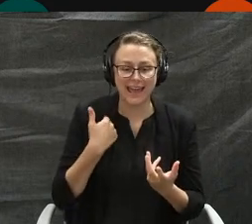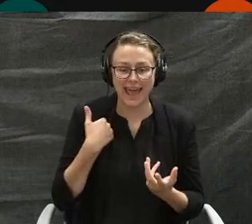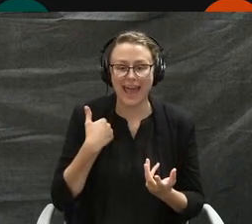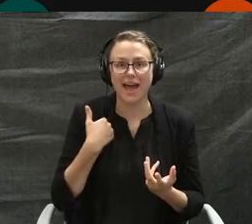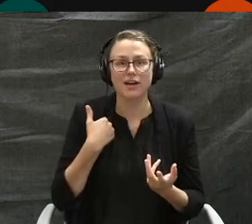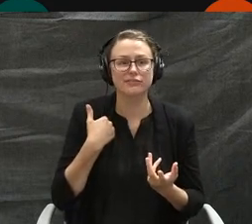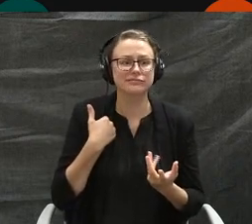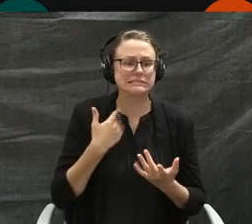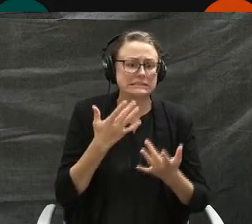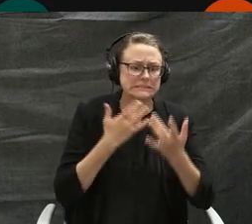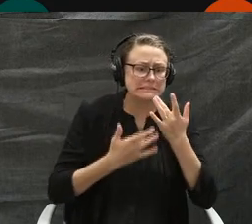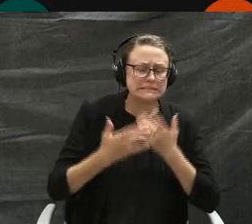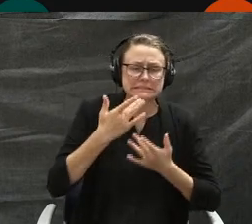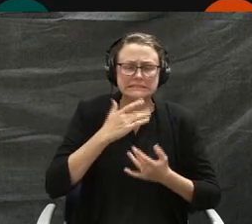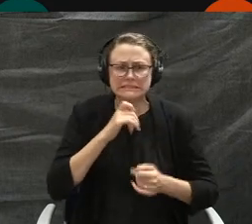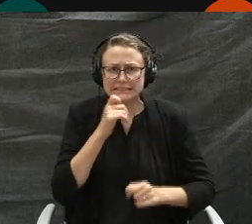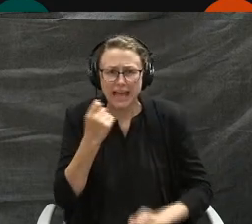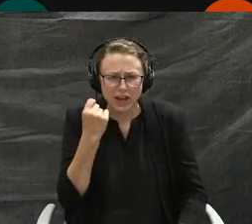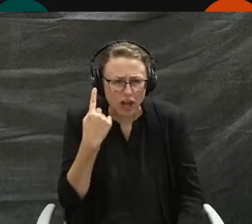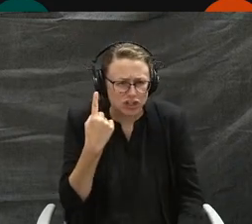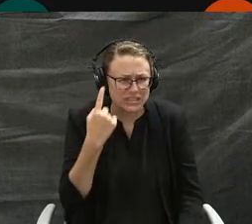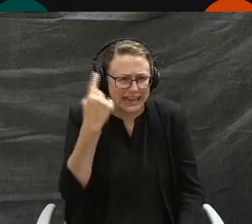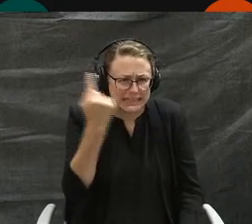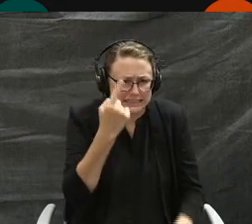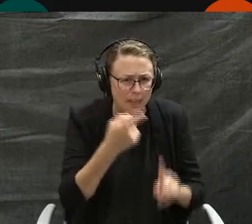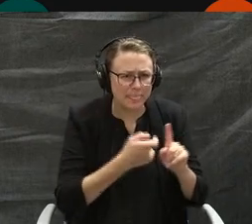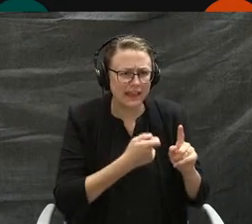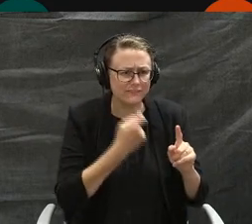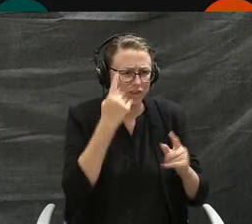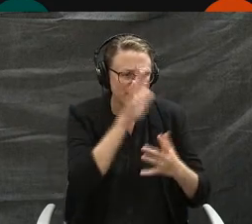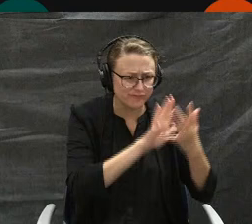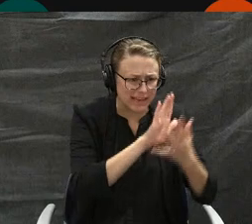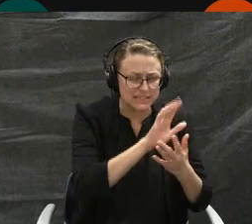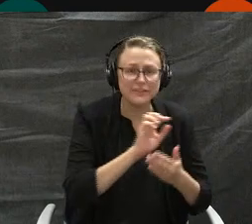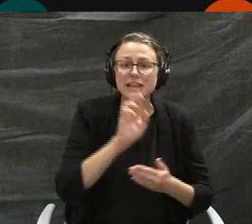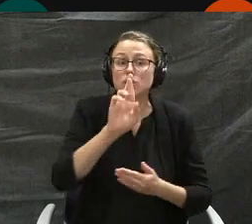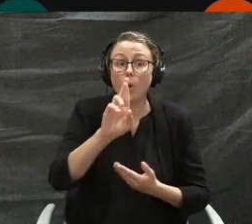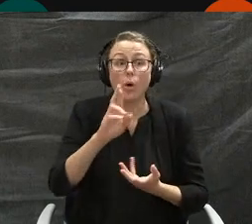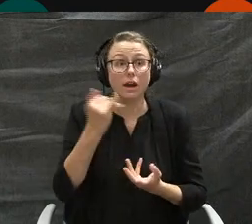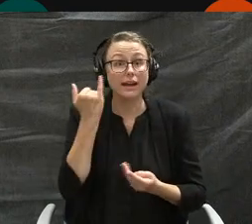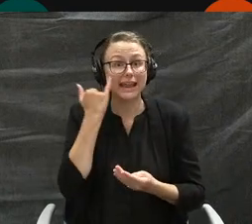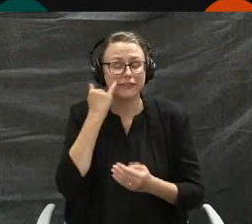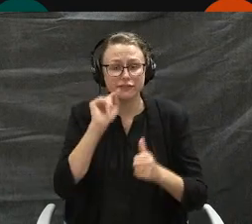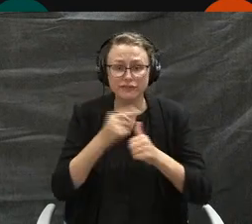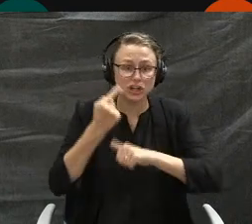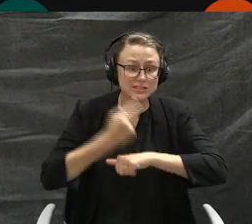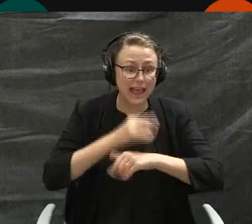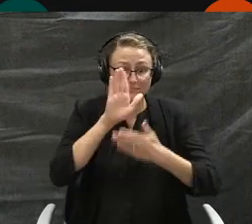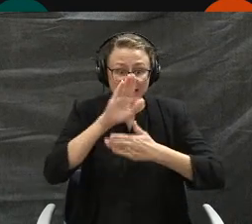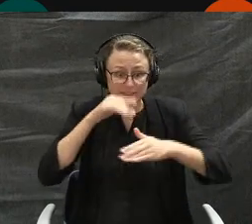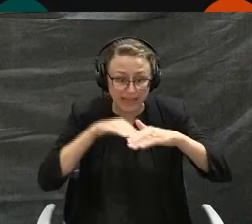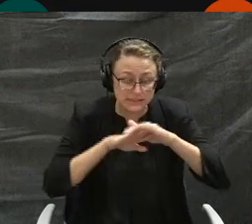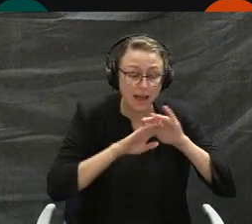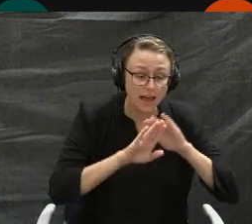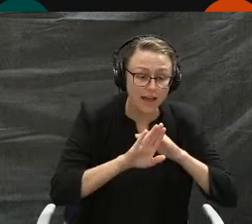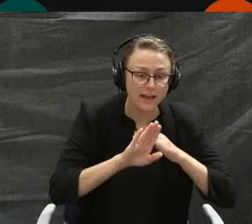their face to face instruction or when they're heading into their face to face instruction to make sure that there's an